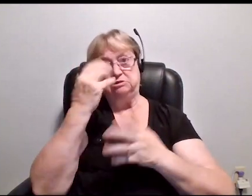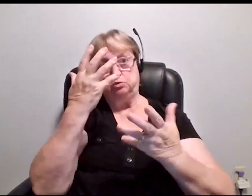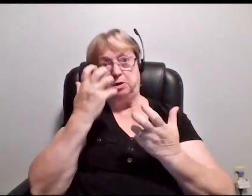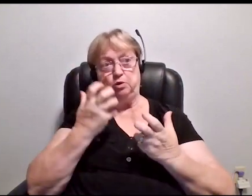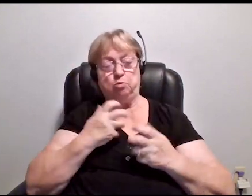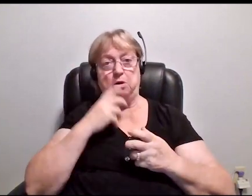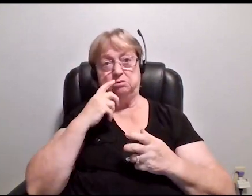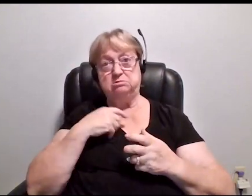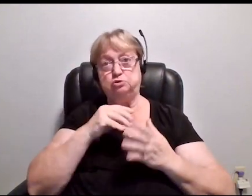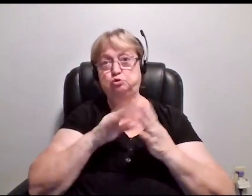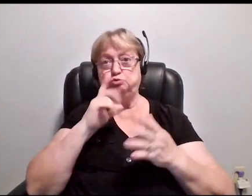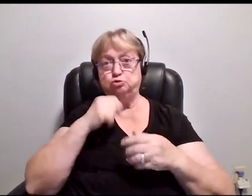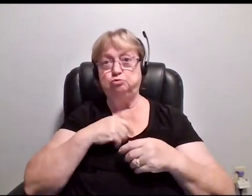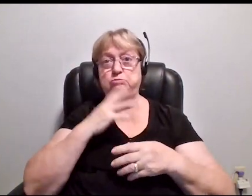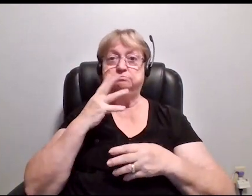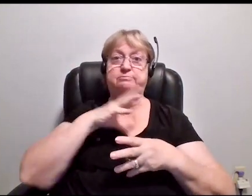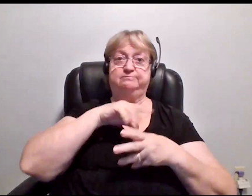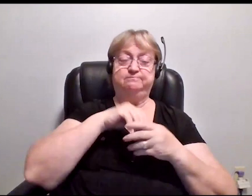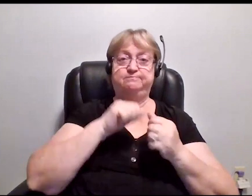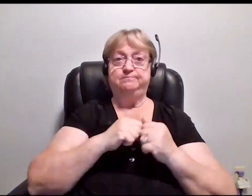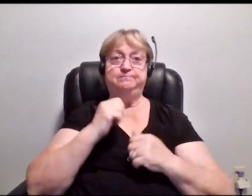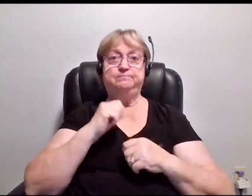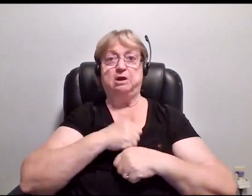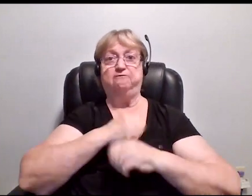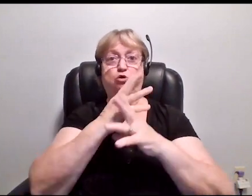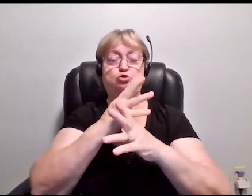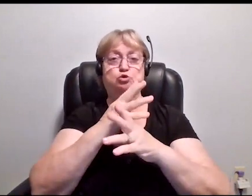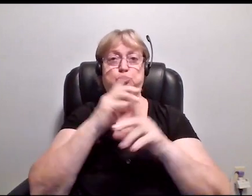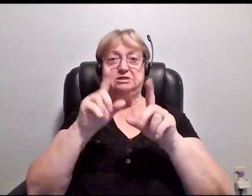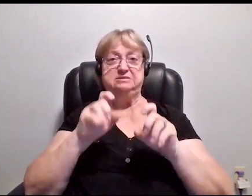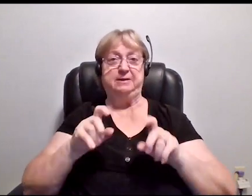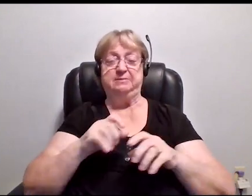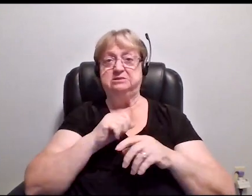with a virtual simulation of an experiment or a concept instead of a hands-on laboratory.